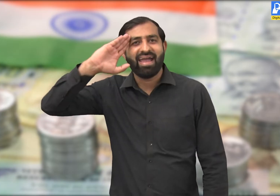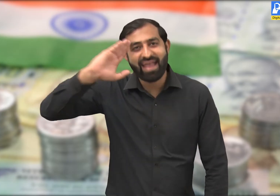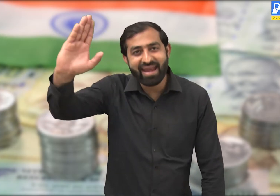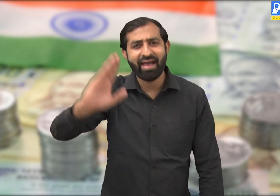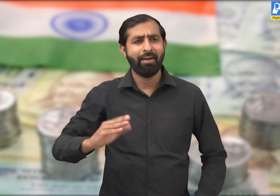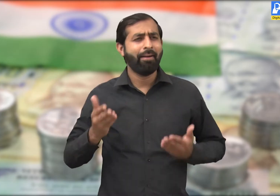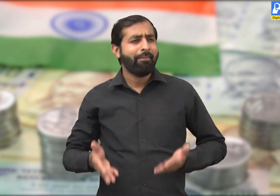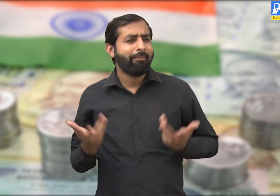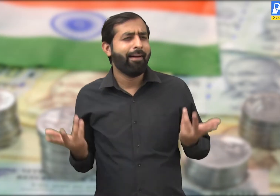Hello everyone!